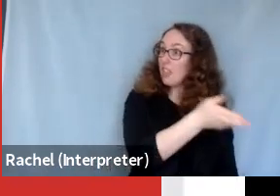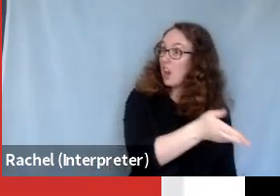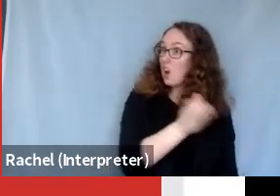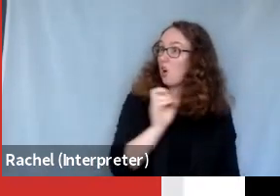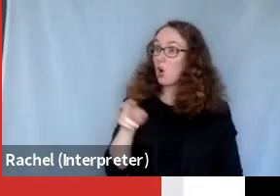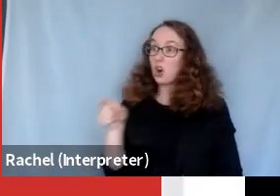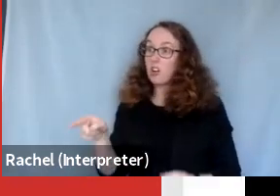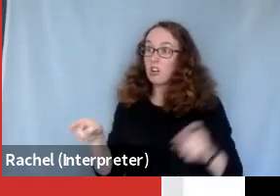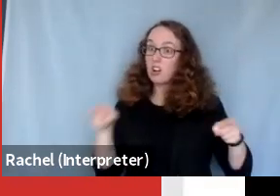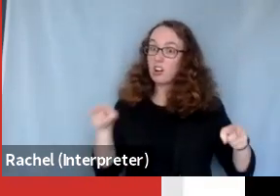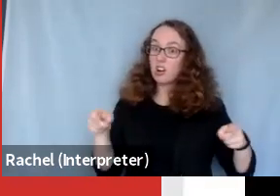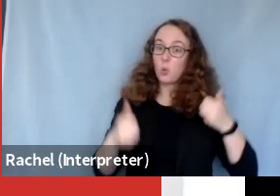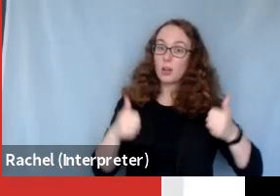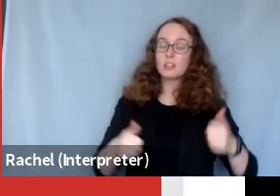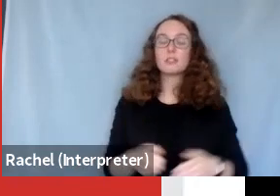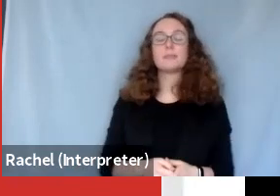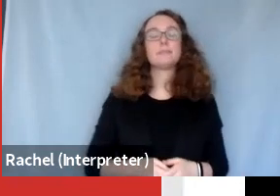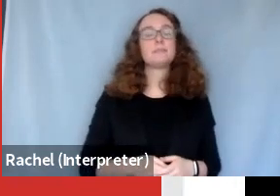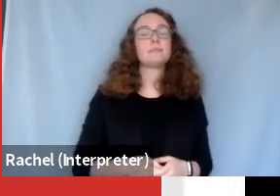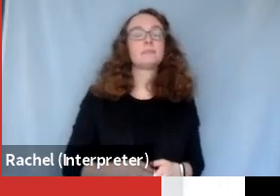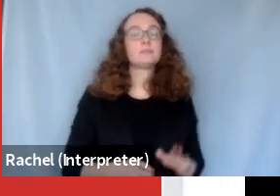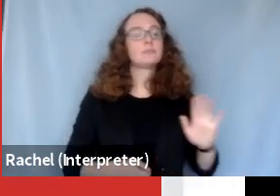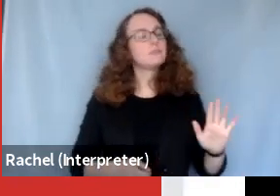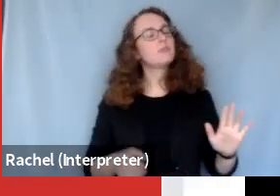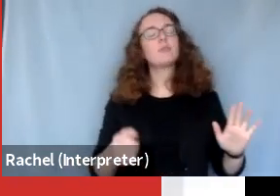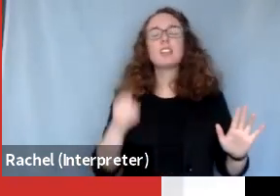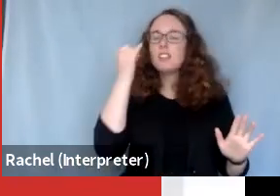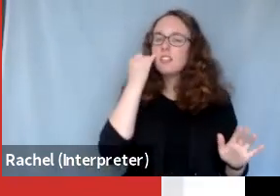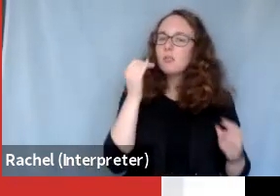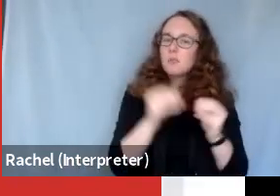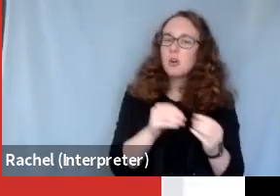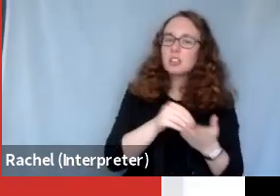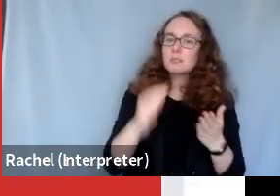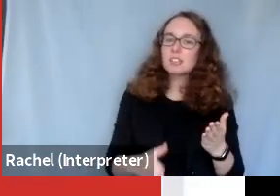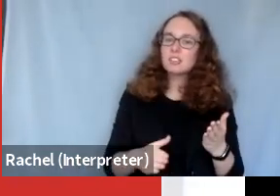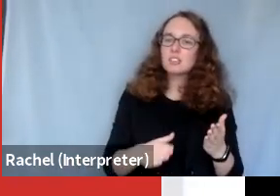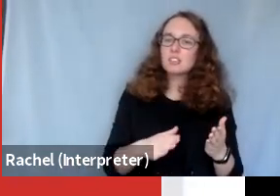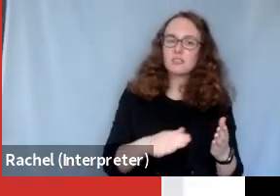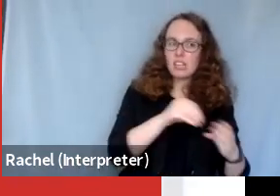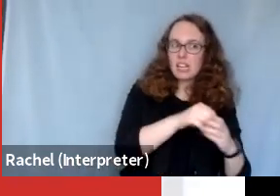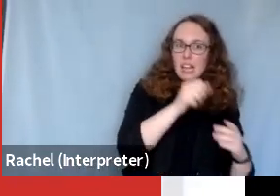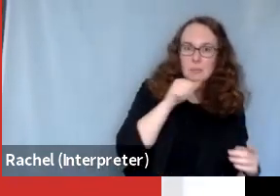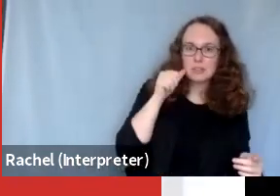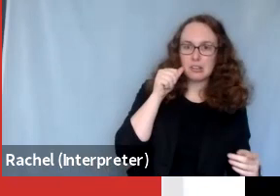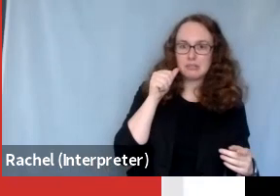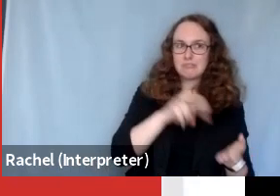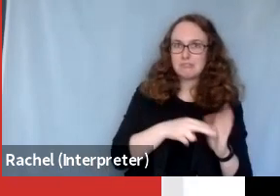depending on the price. I mean if it's more expensive on Amazon then I would recommend getting it from the FCC bookstore, I mean whatever is more